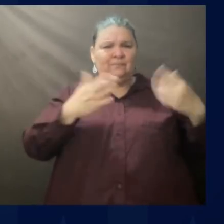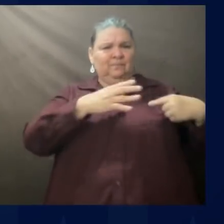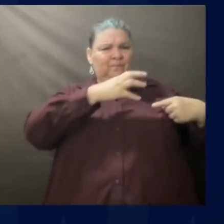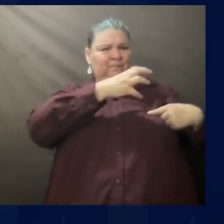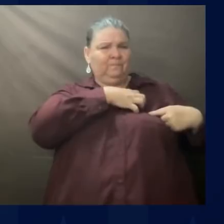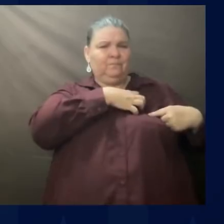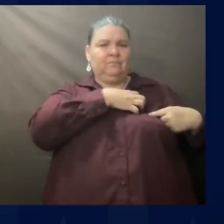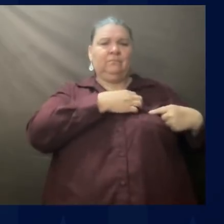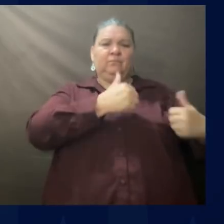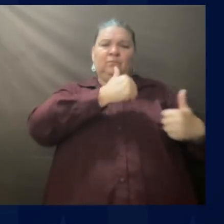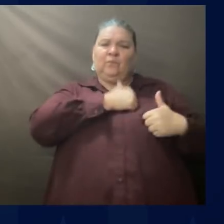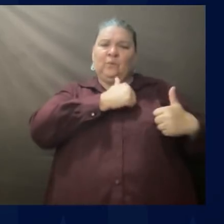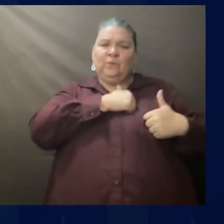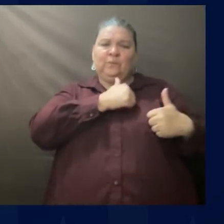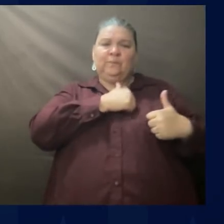and Delaware’s Conspicuous Service Cross.